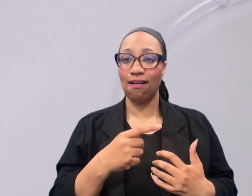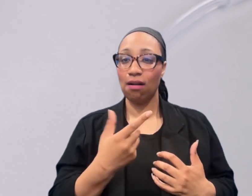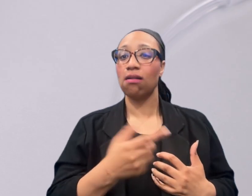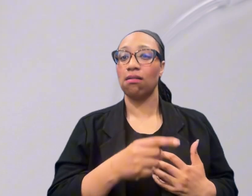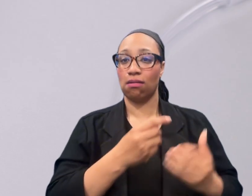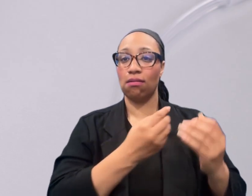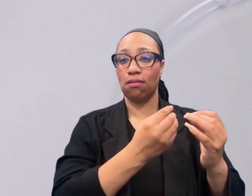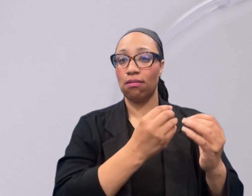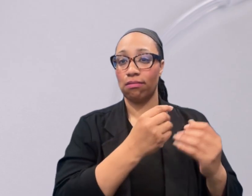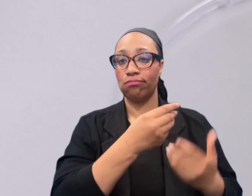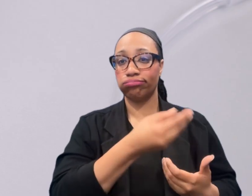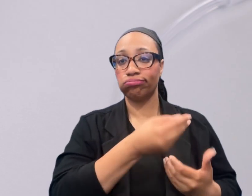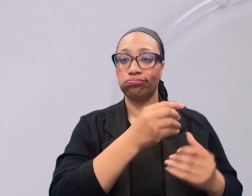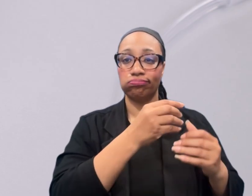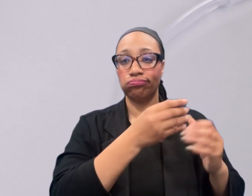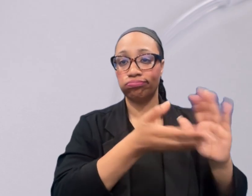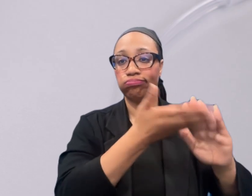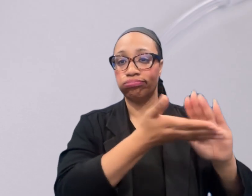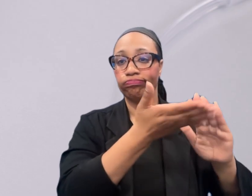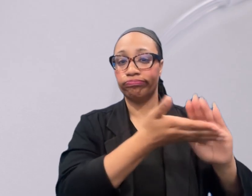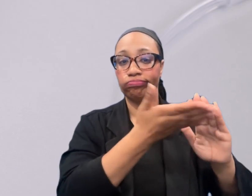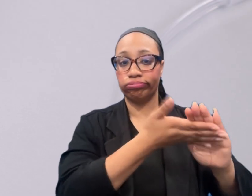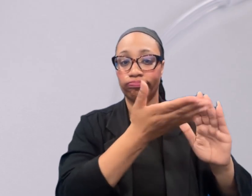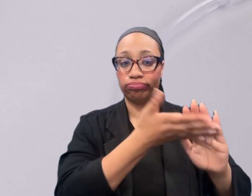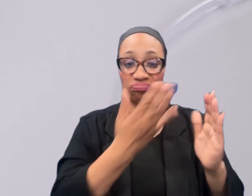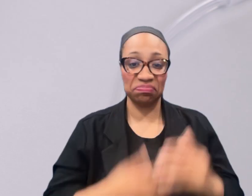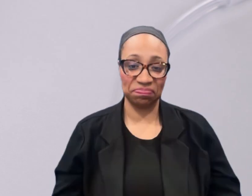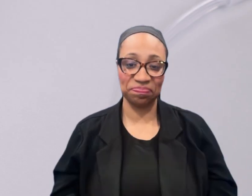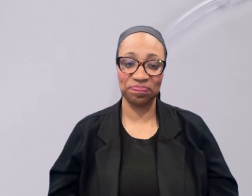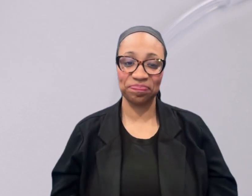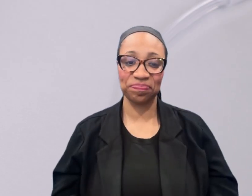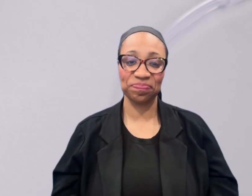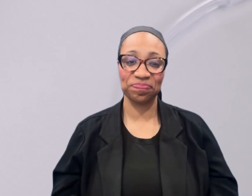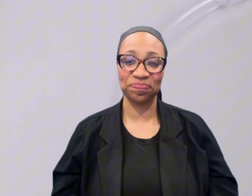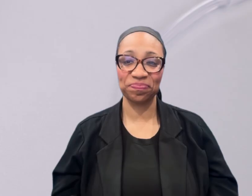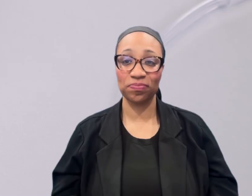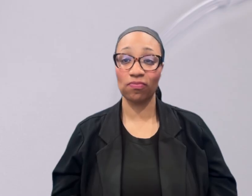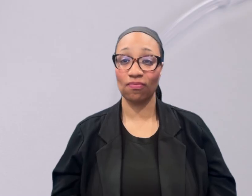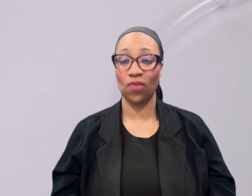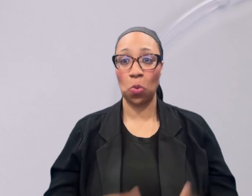because you see the play button and the timer is blinking. Press again to start when you're ready.